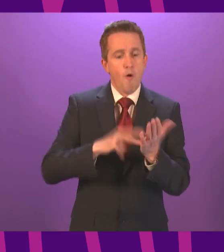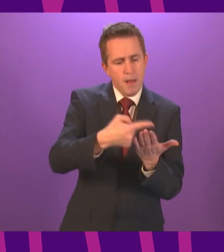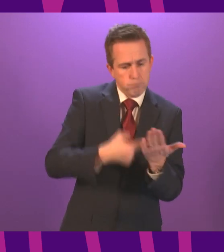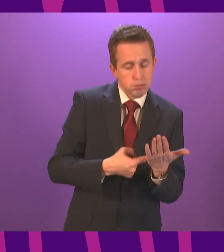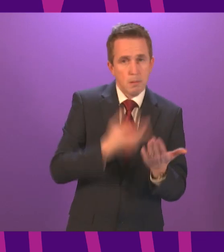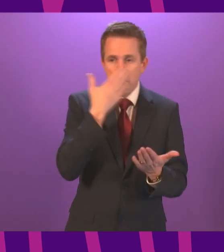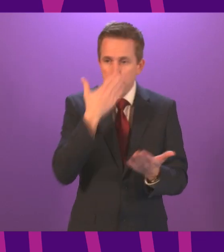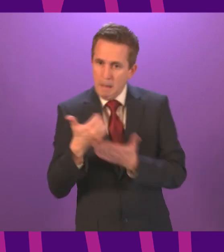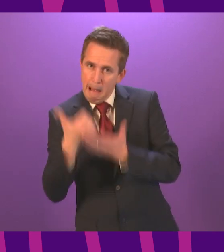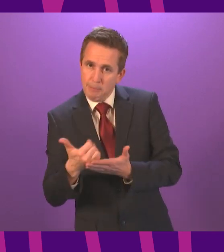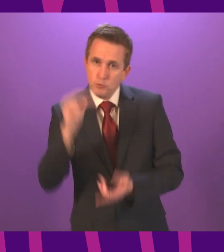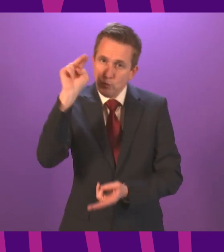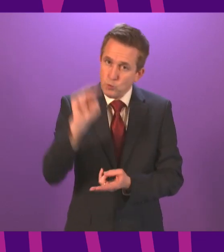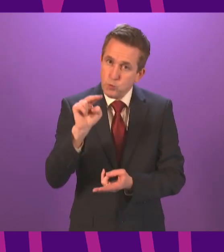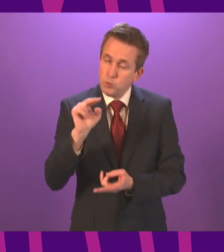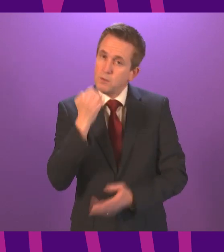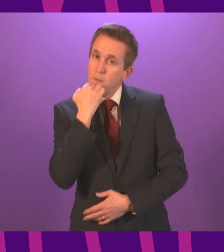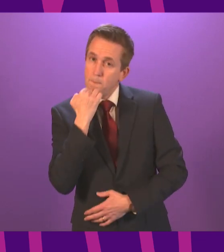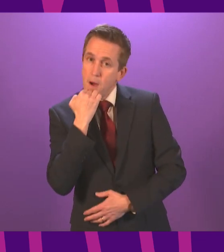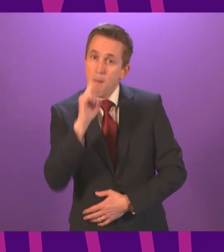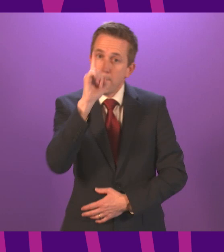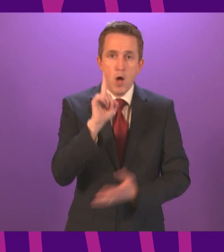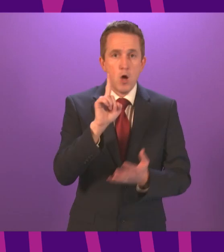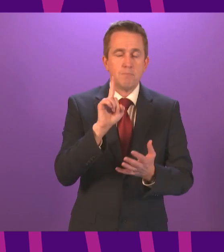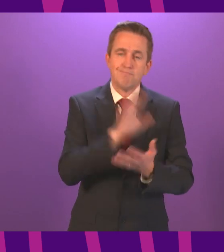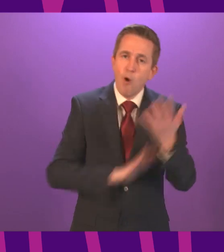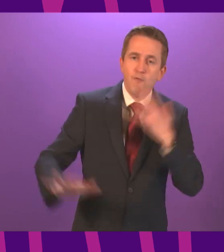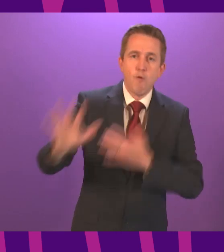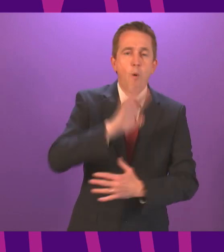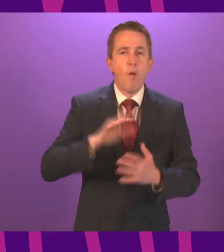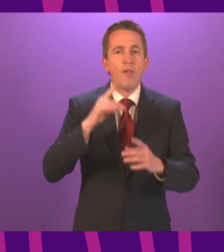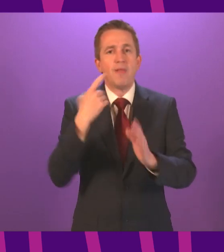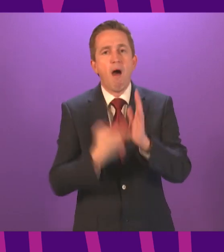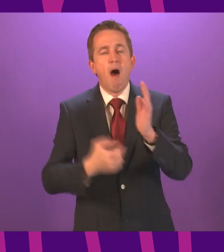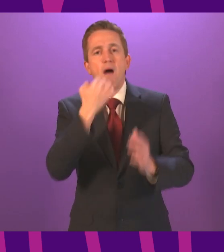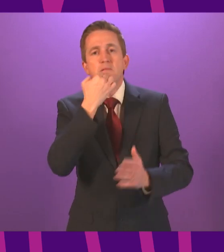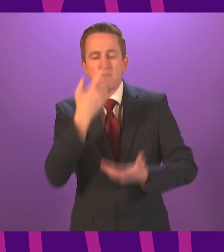the overall national situation, which the R number estimate reflects, masks some regional